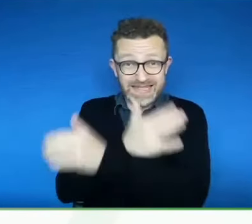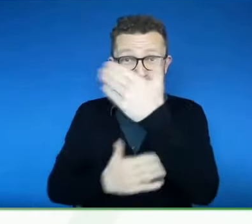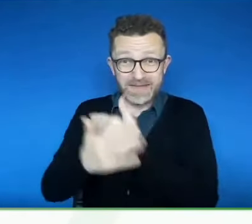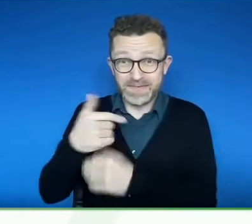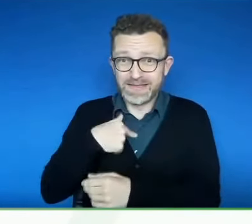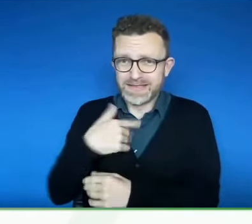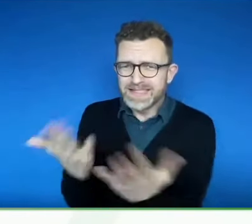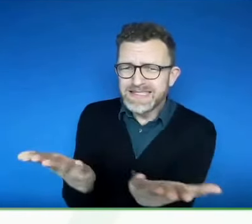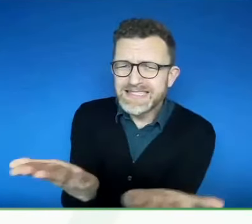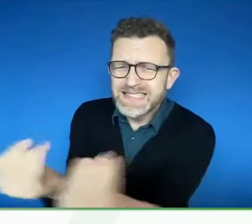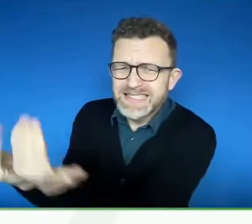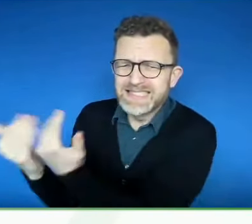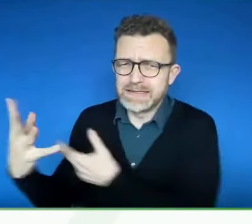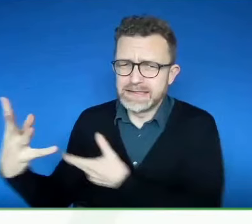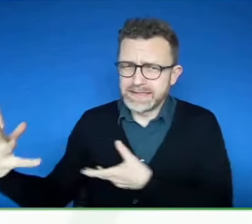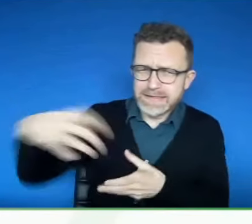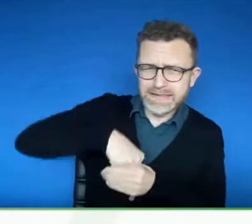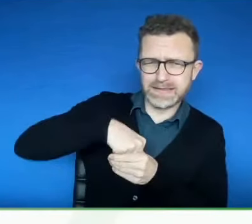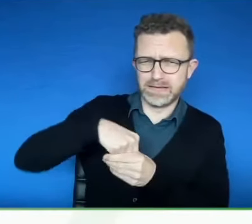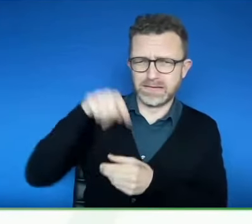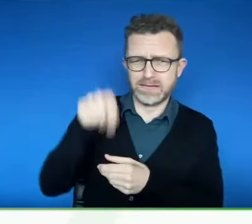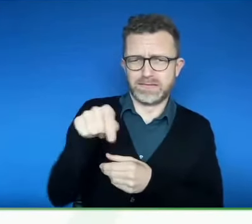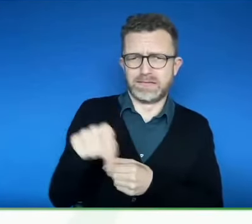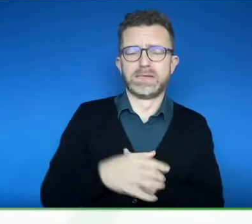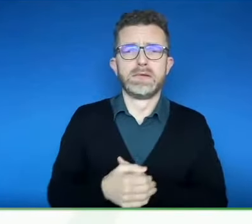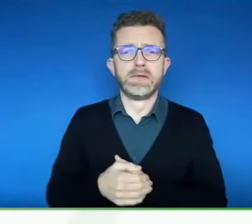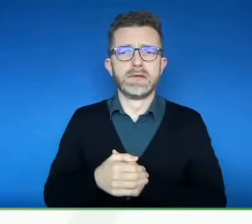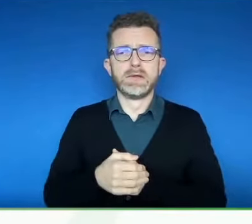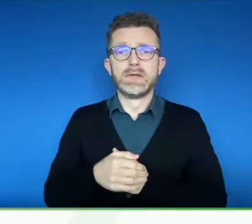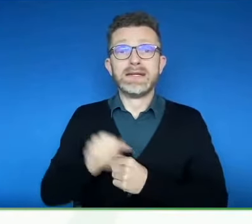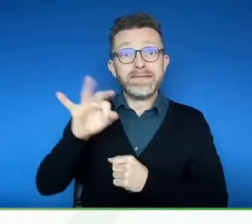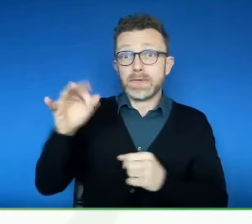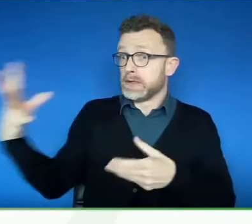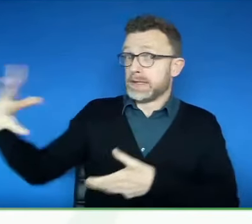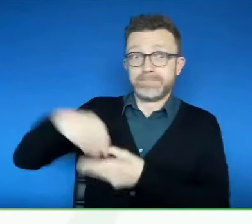What we want to do is that persons with disabilities are themselves